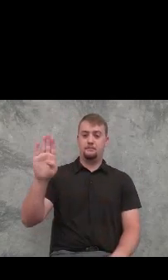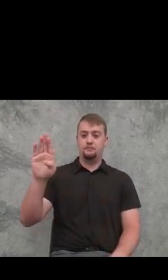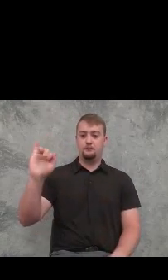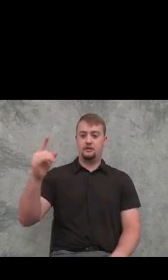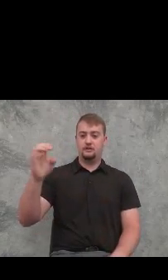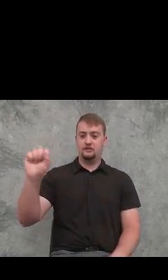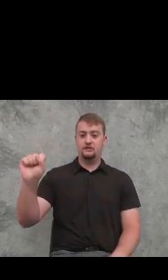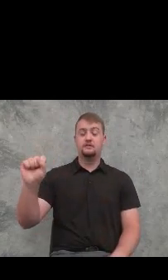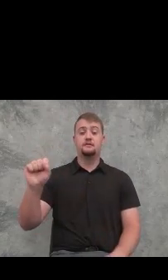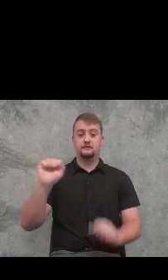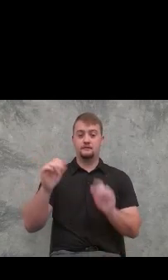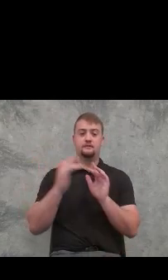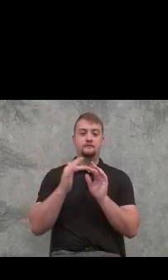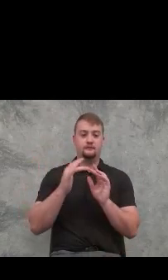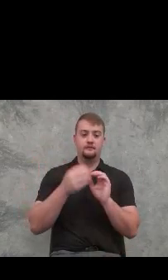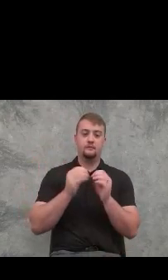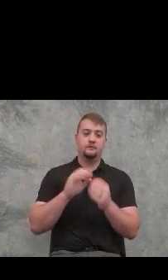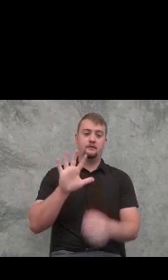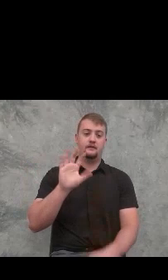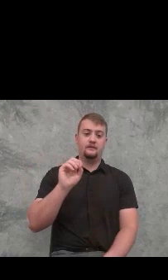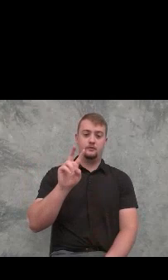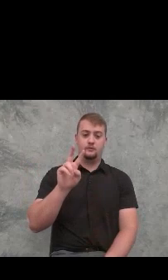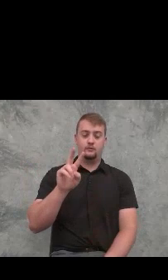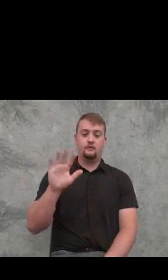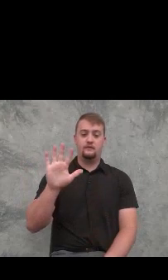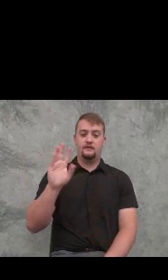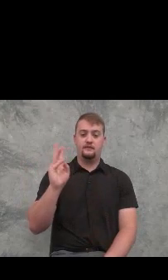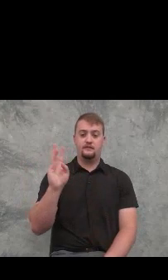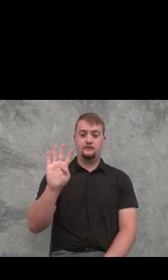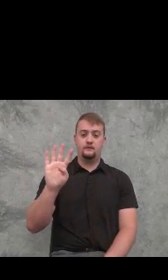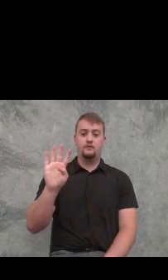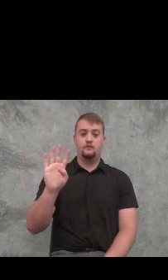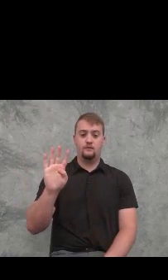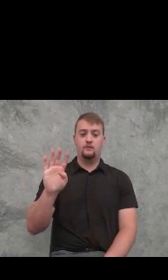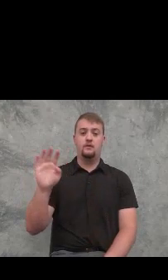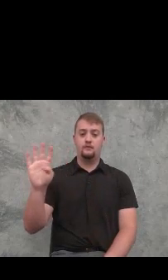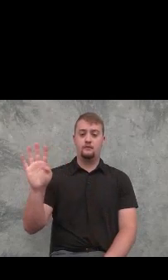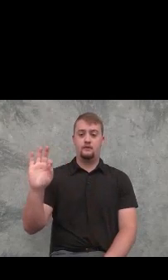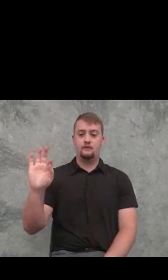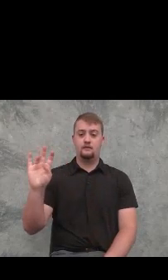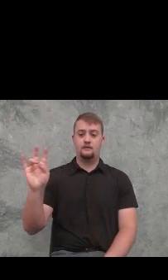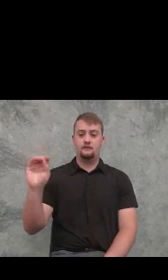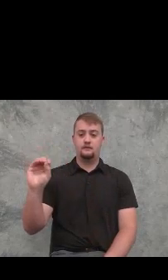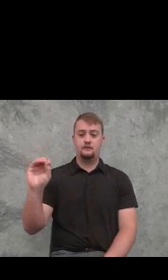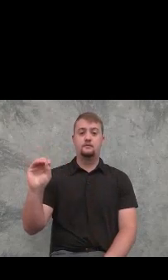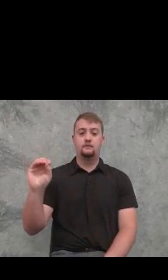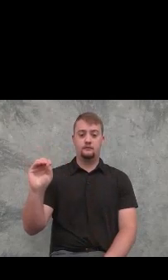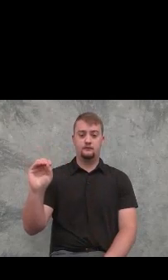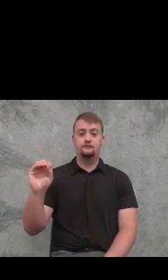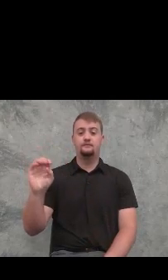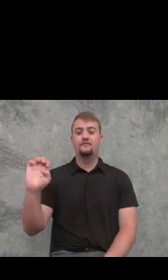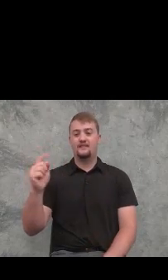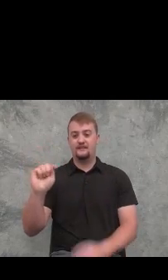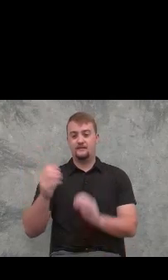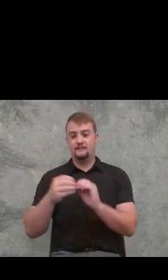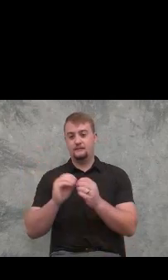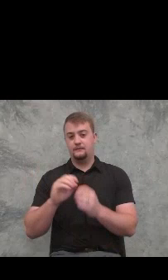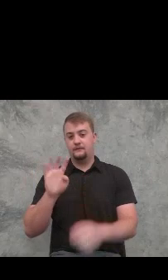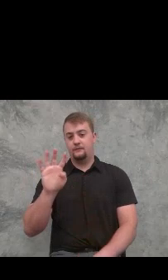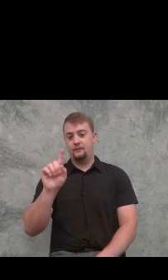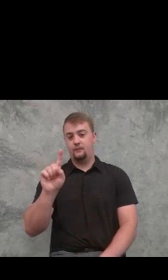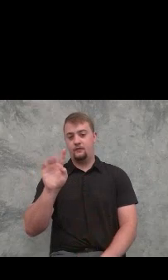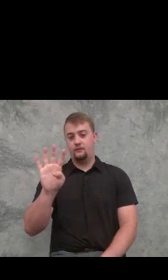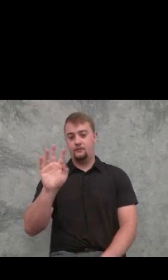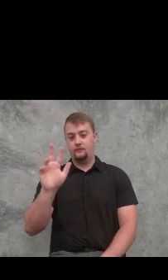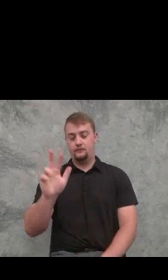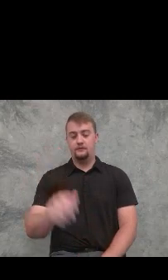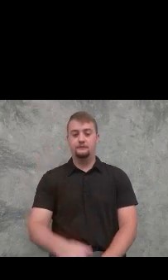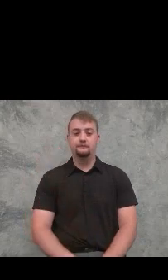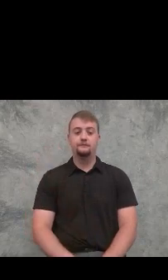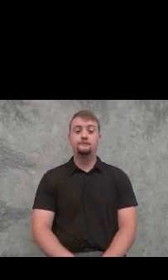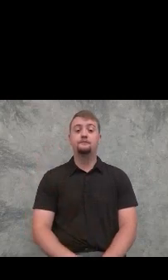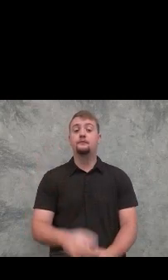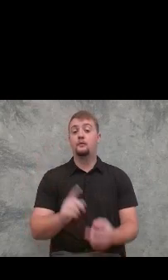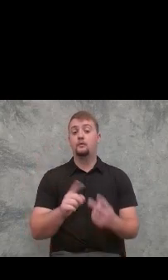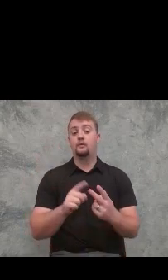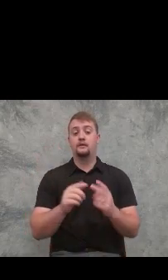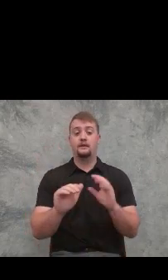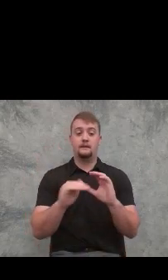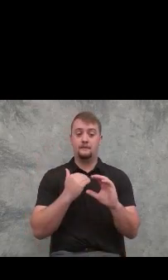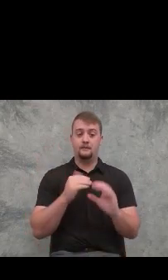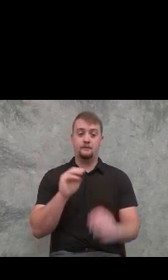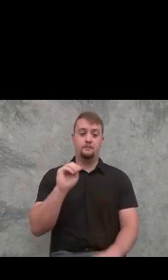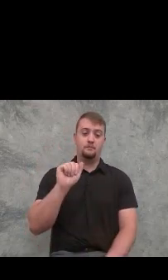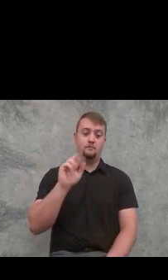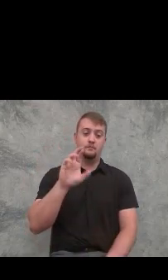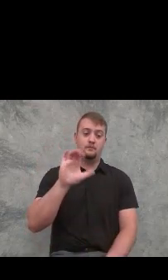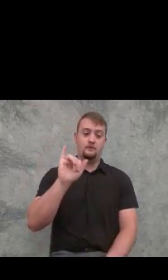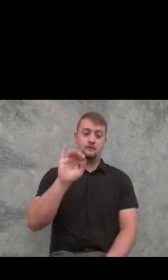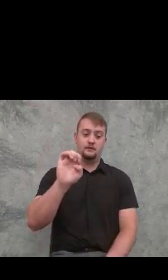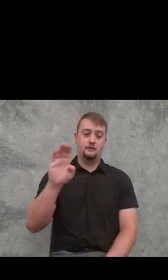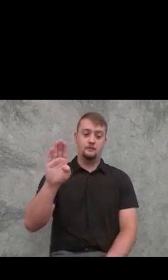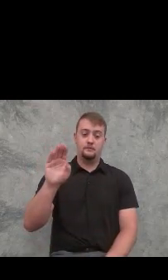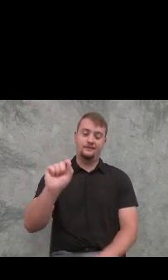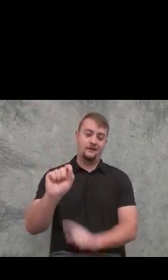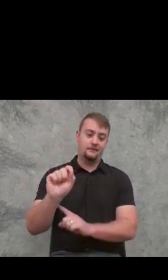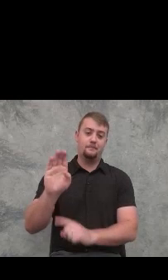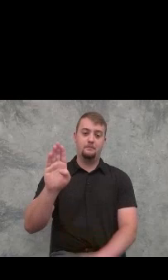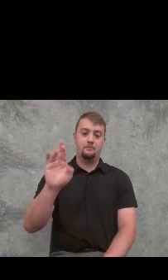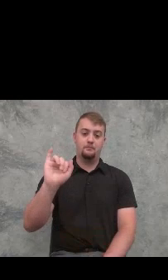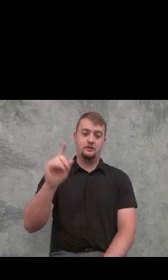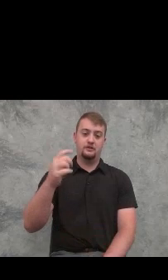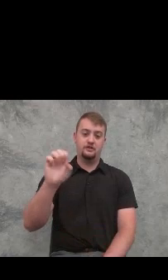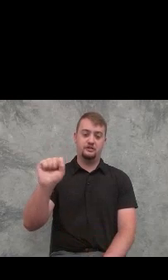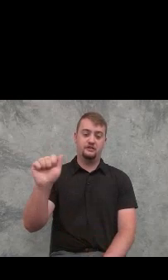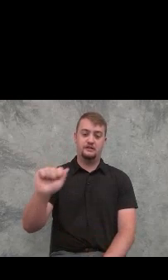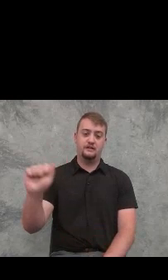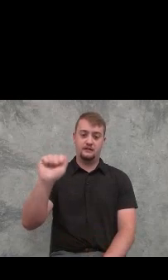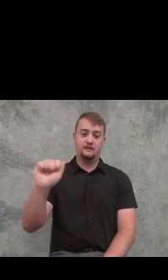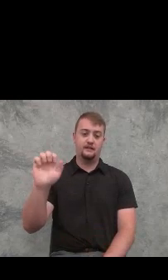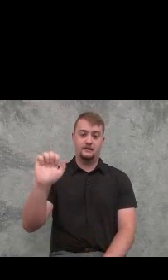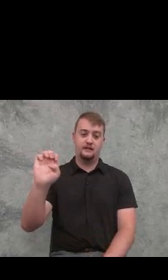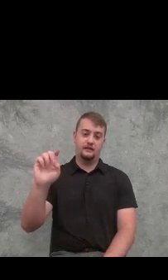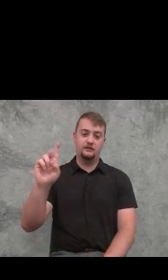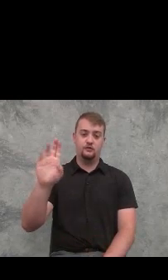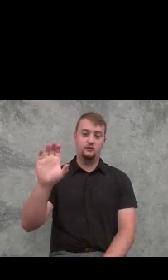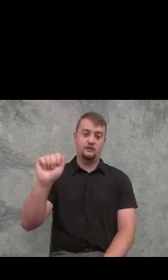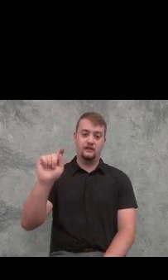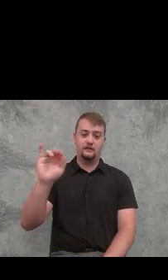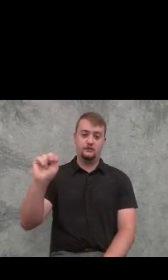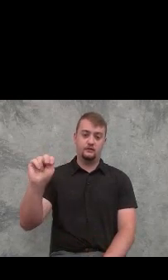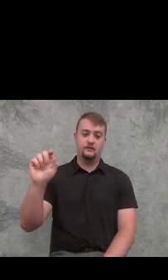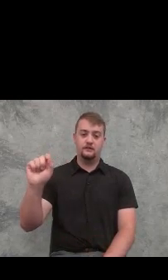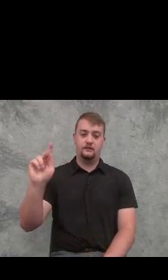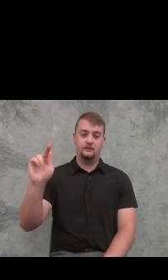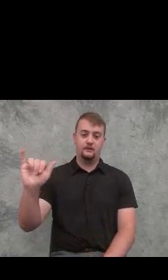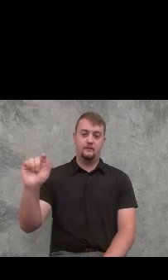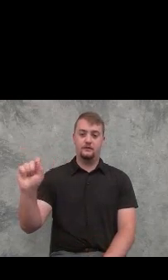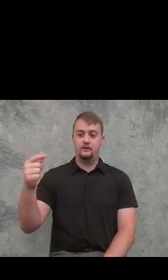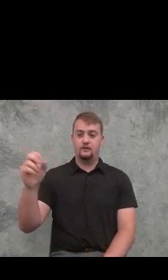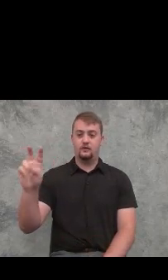be reached at 502-564-4970 ext 4 143 or by e-mail at Marcie dot Bridges at education dot ky dot gov